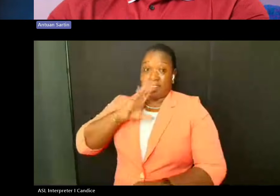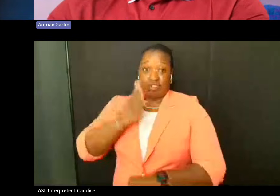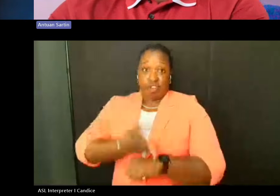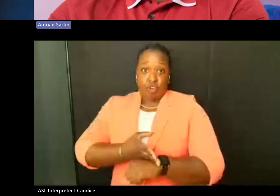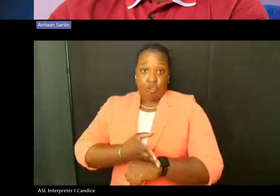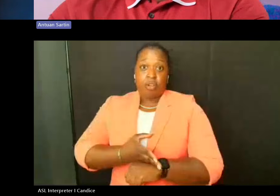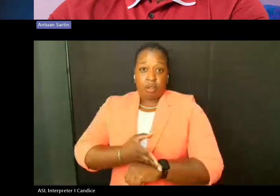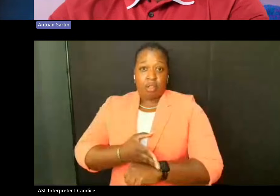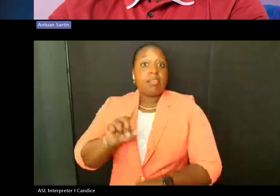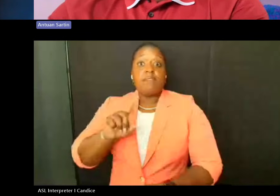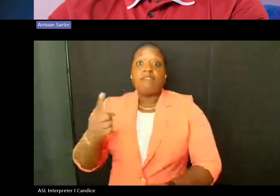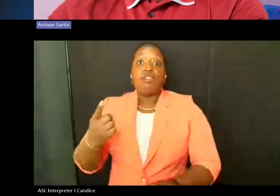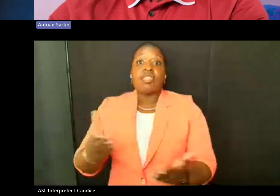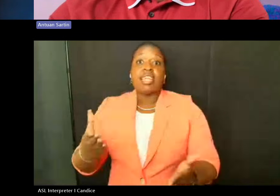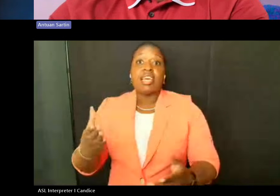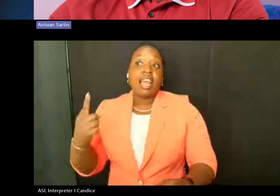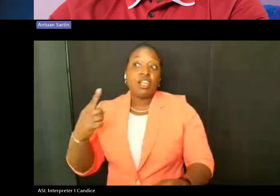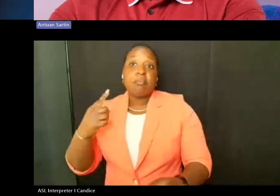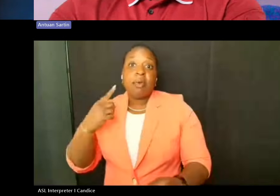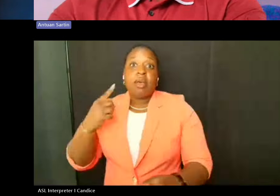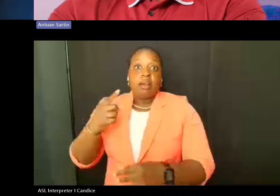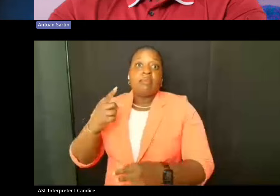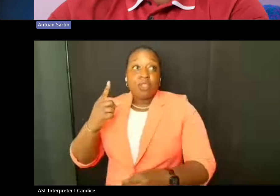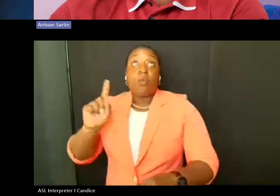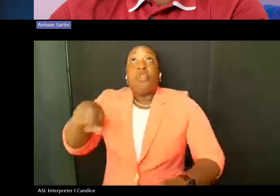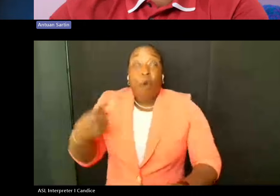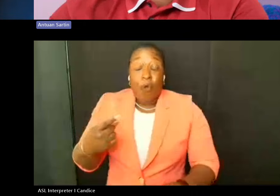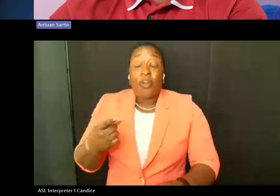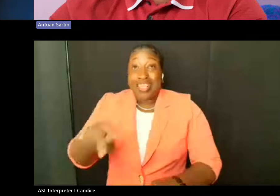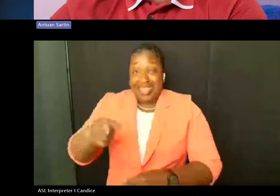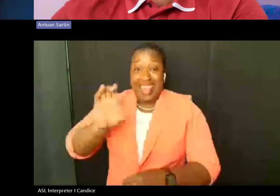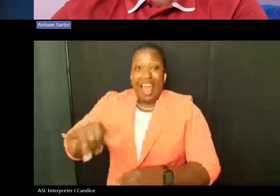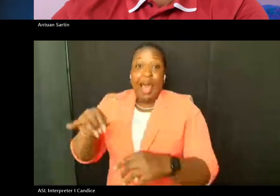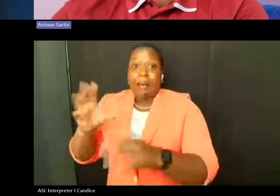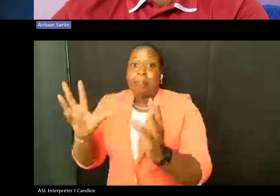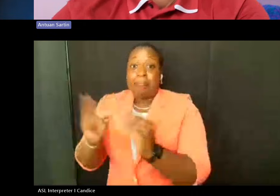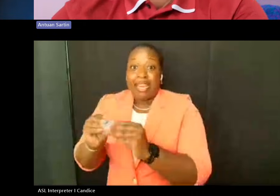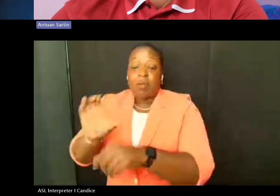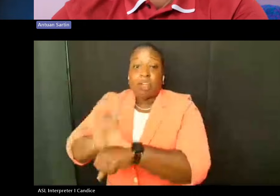the first thing she heard was -- or the only thing that she got out of there was chemo and her losing